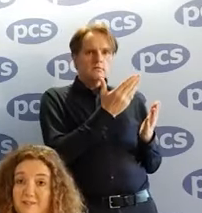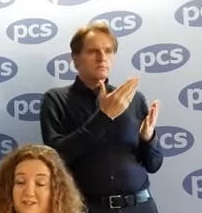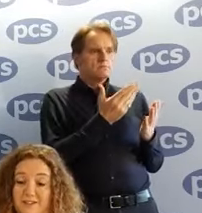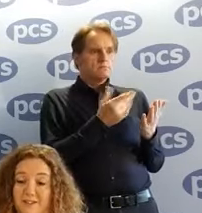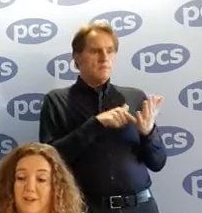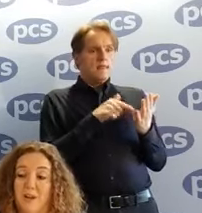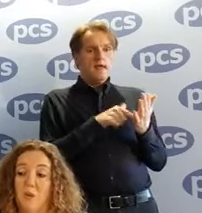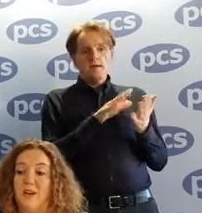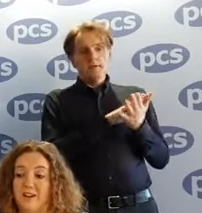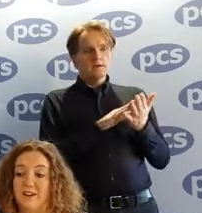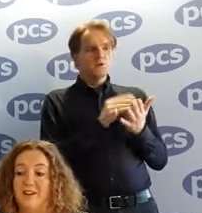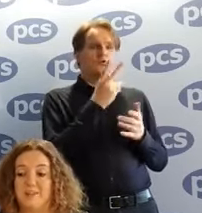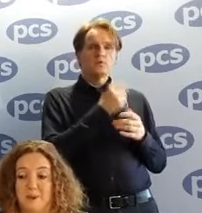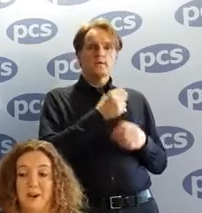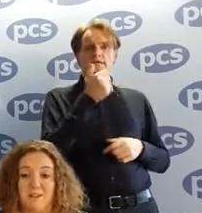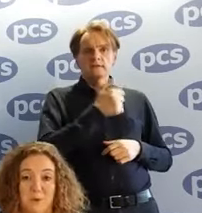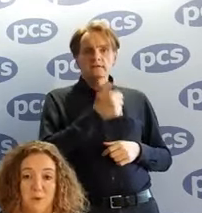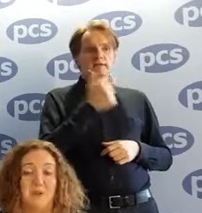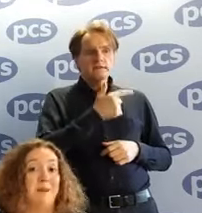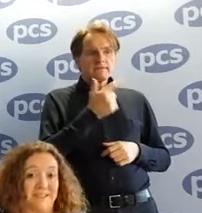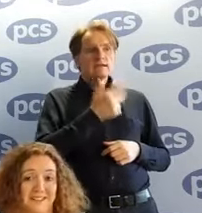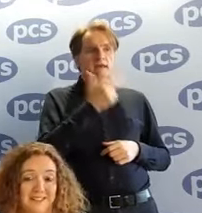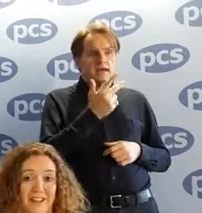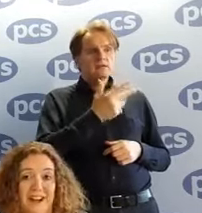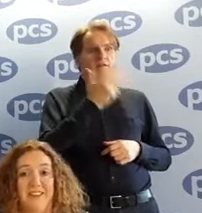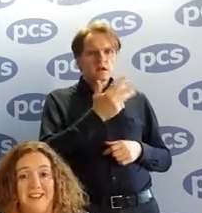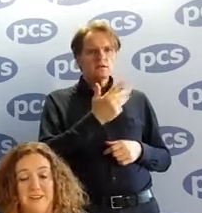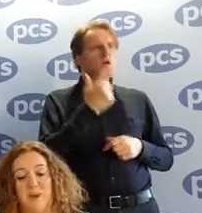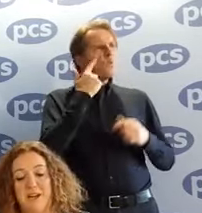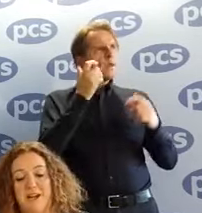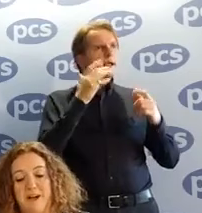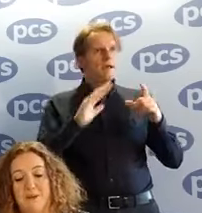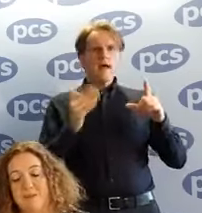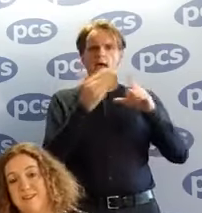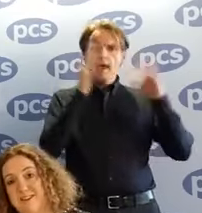life of the deal we can't aspire to better and that is why our members